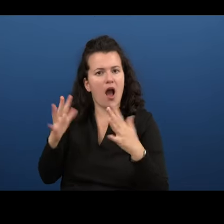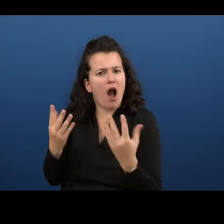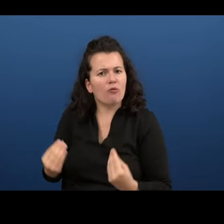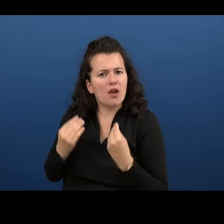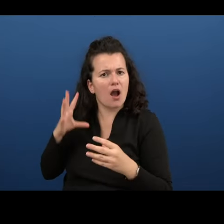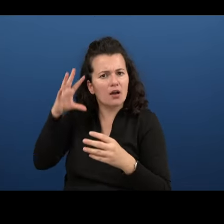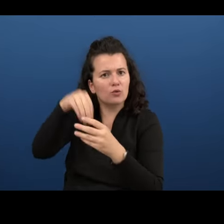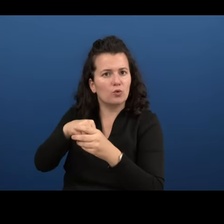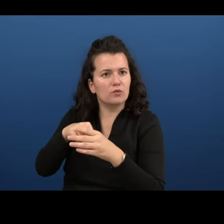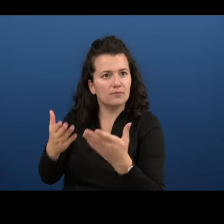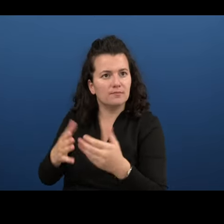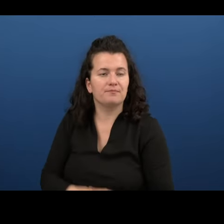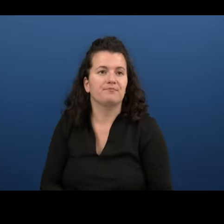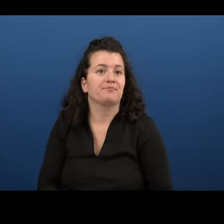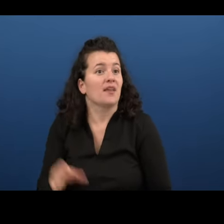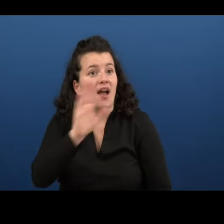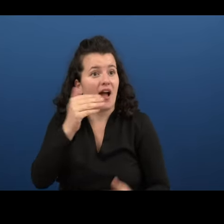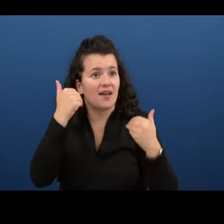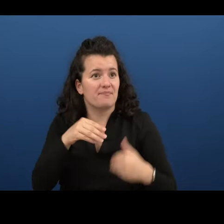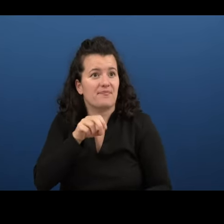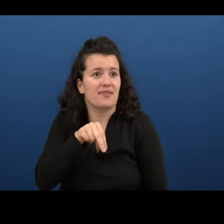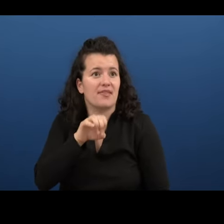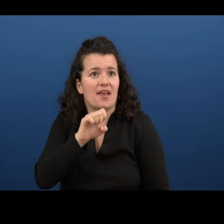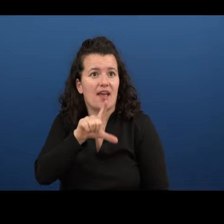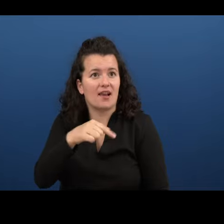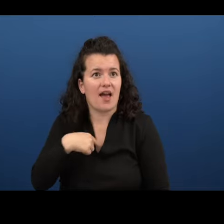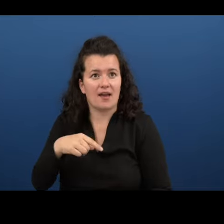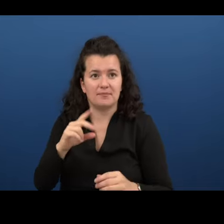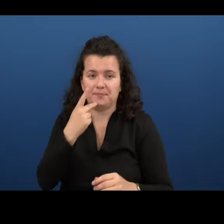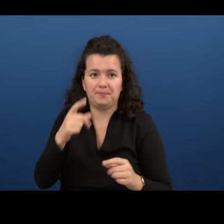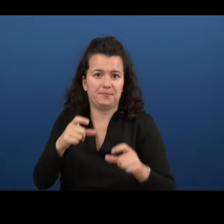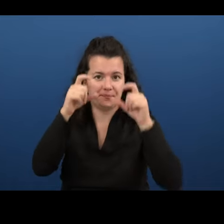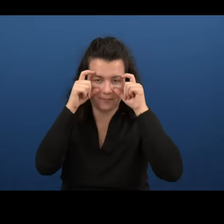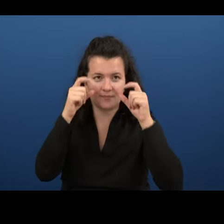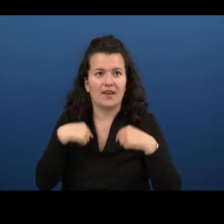pink glasses I've got cropped Sandy hair and a short bit.